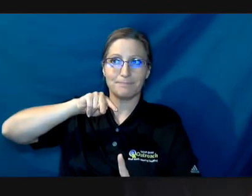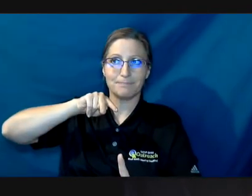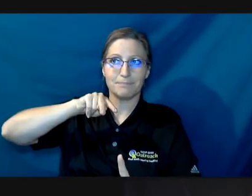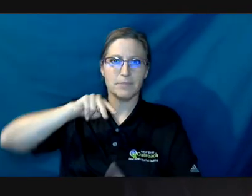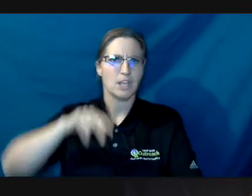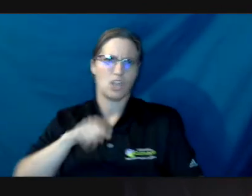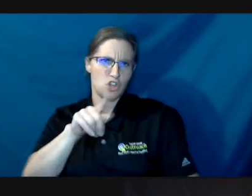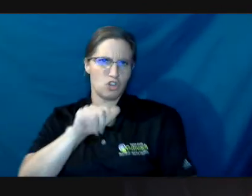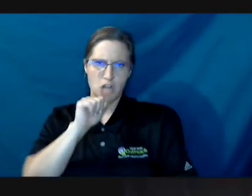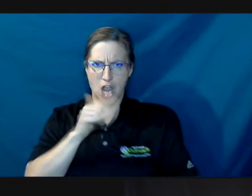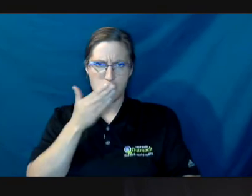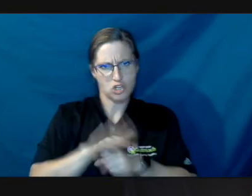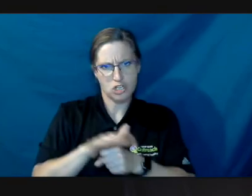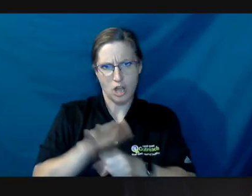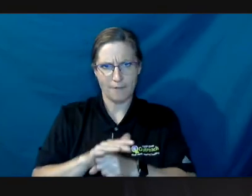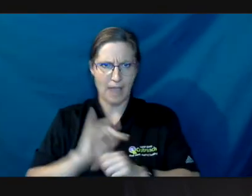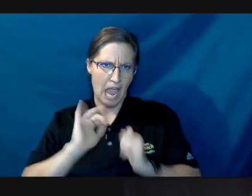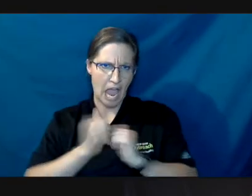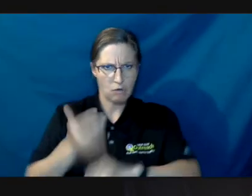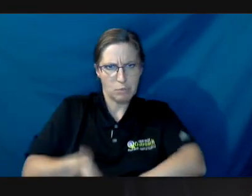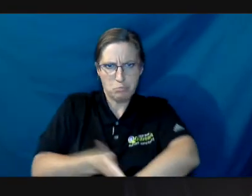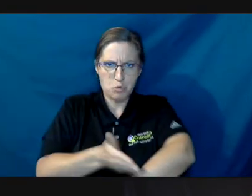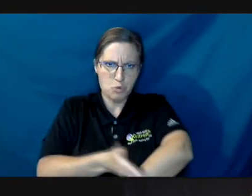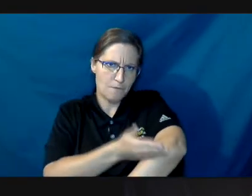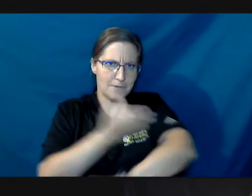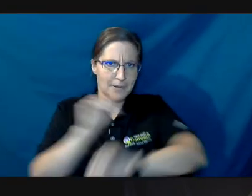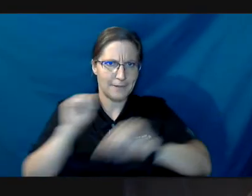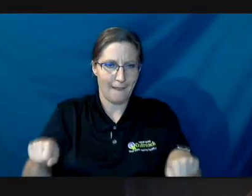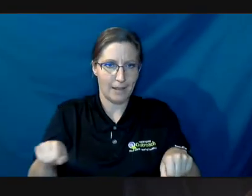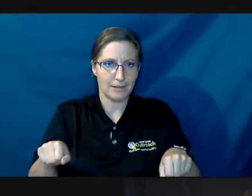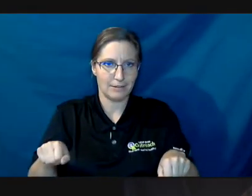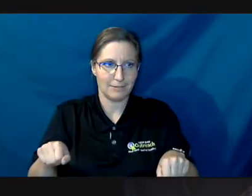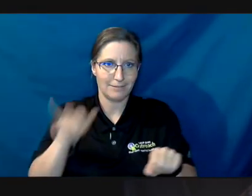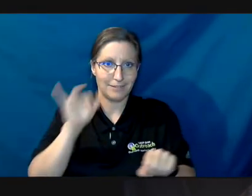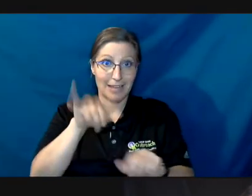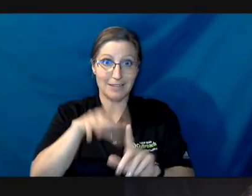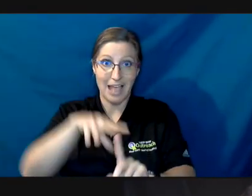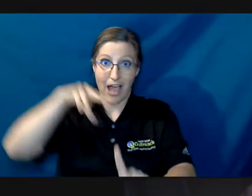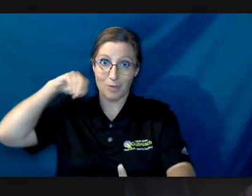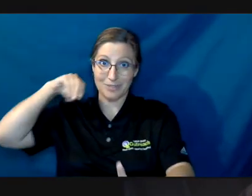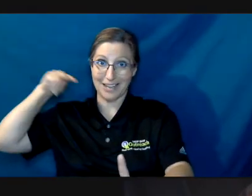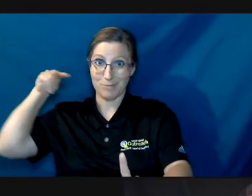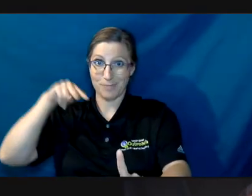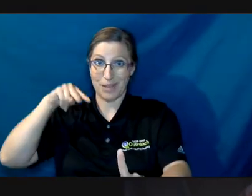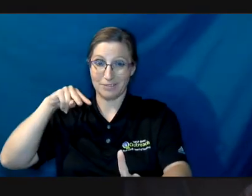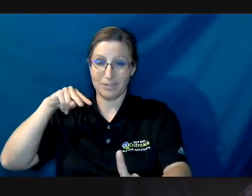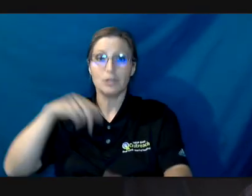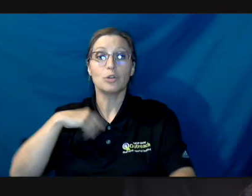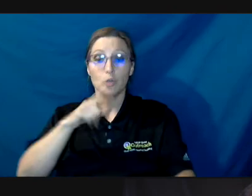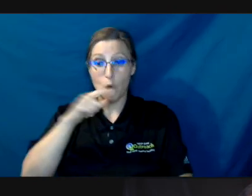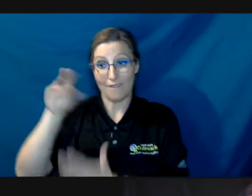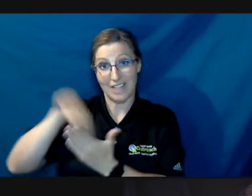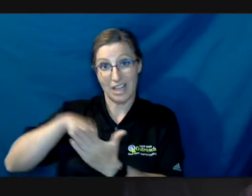you're not good enough how can we improve you and that's from an outside perspective so whoever was filling out that tool